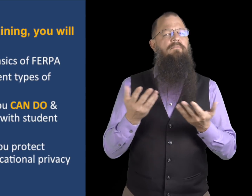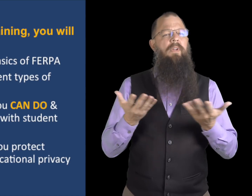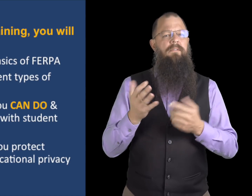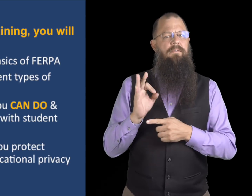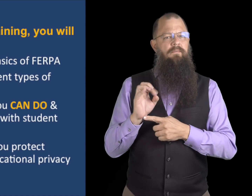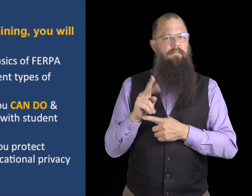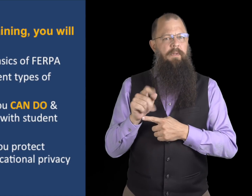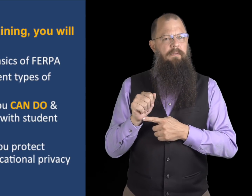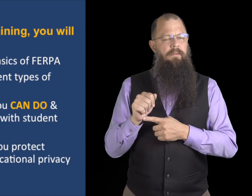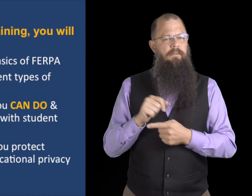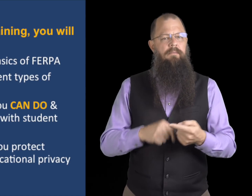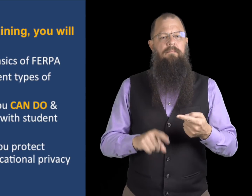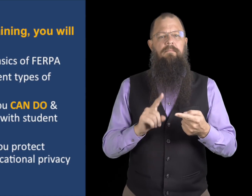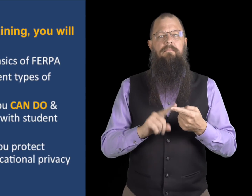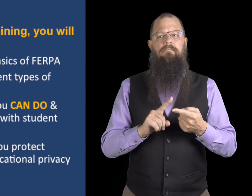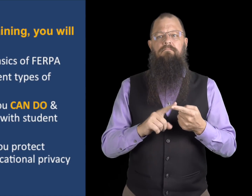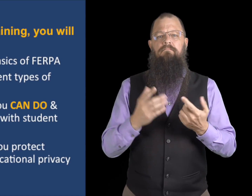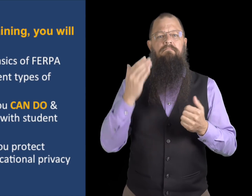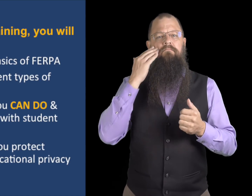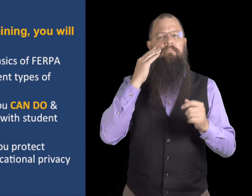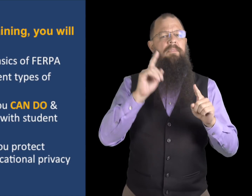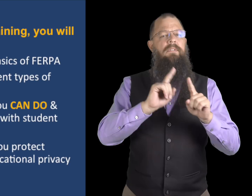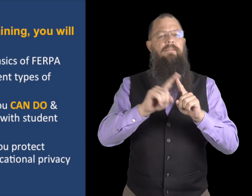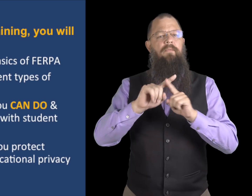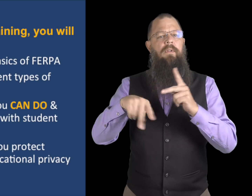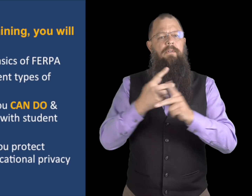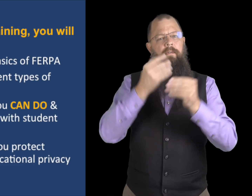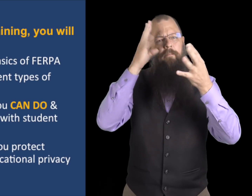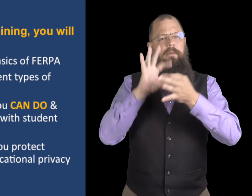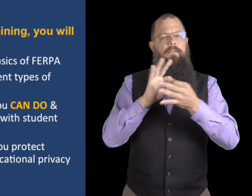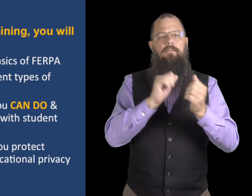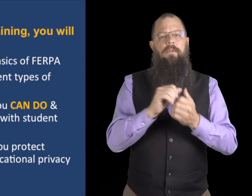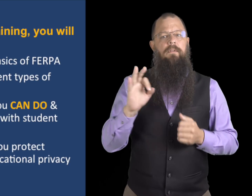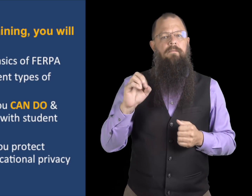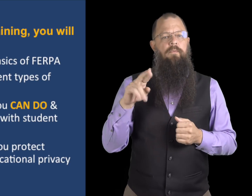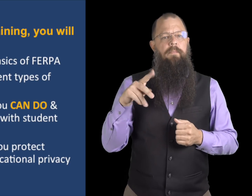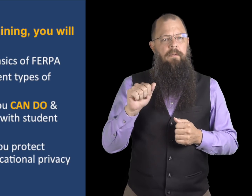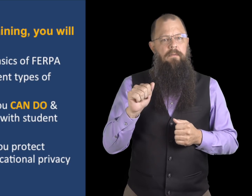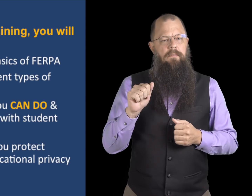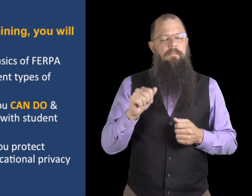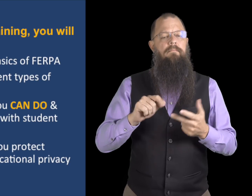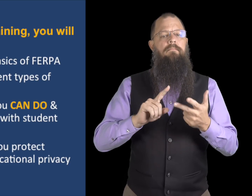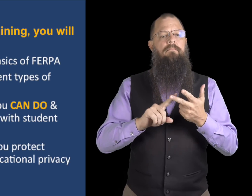be familiar with the following: explain the basics of FERPA, explain the